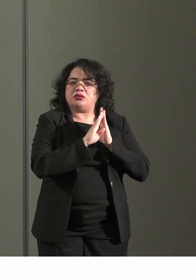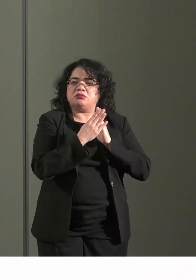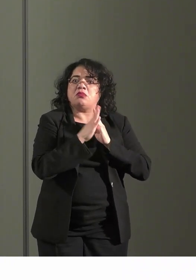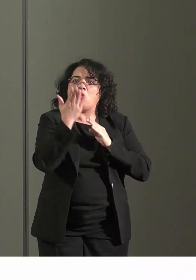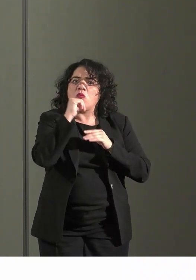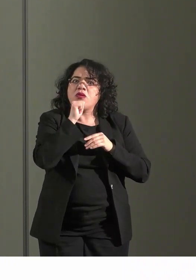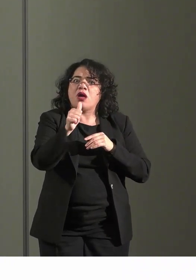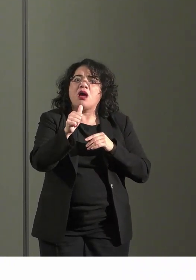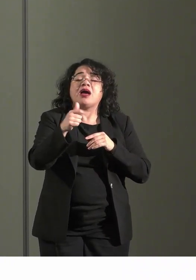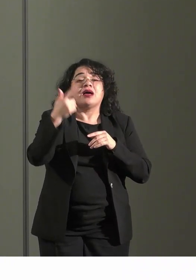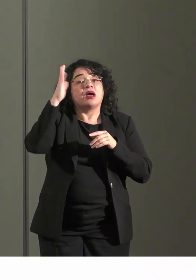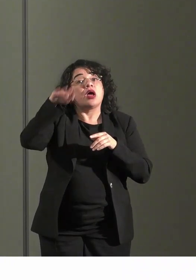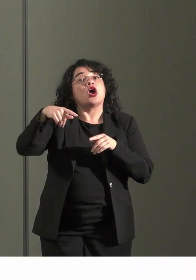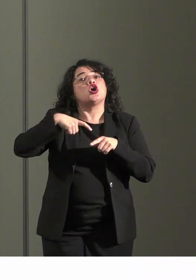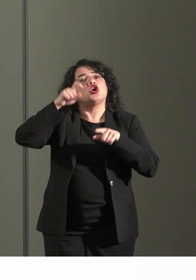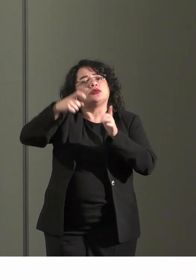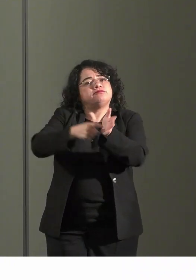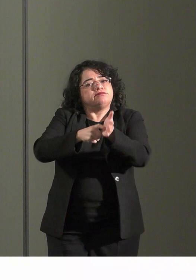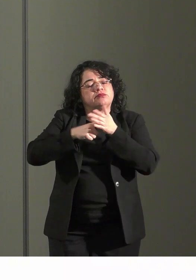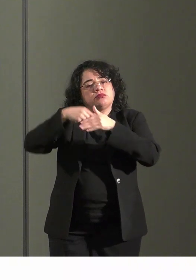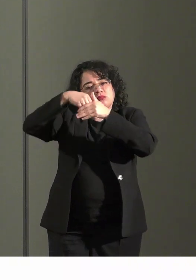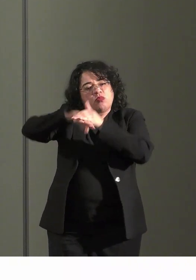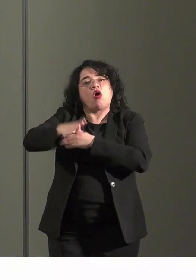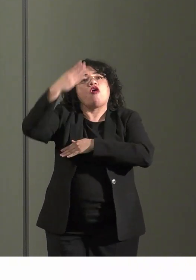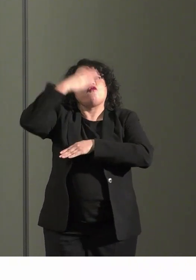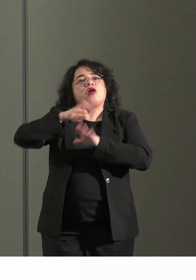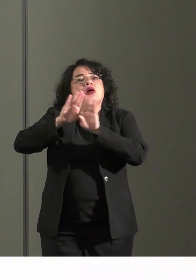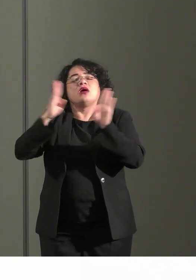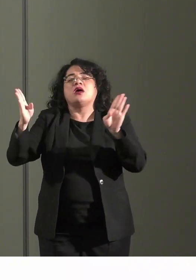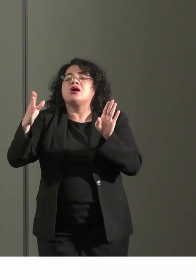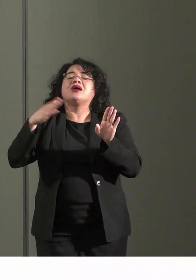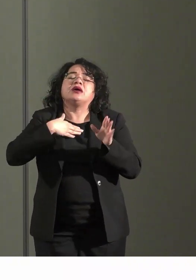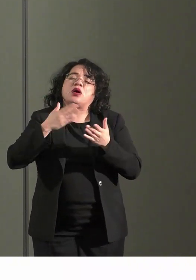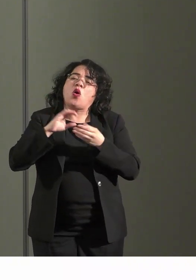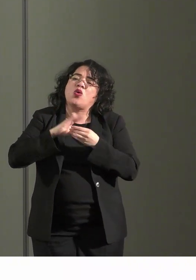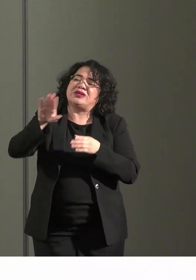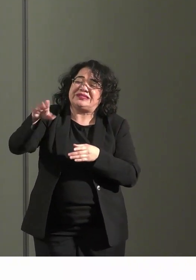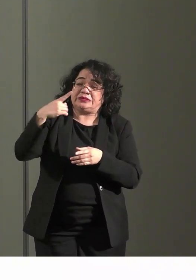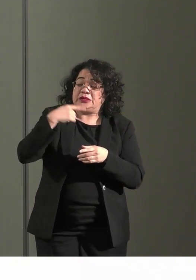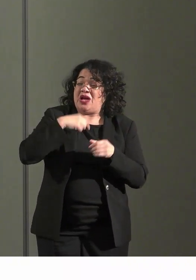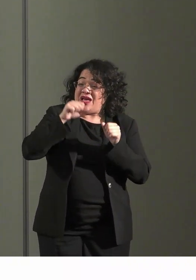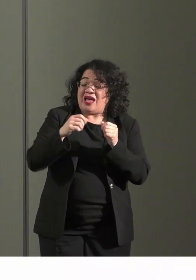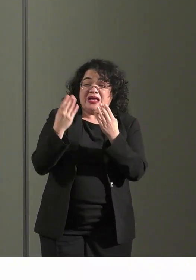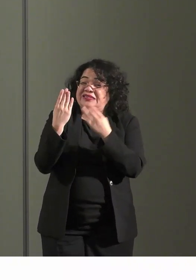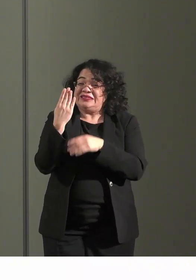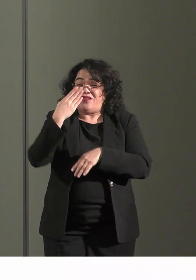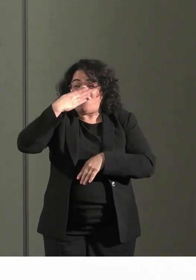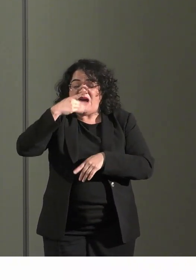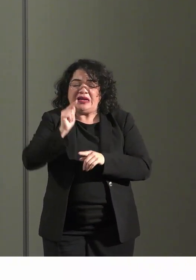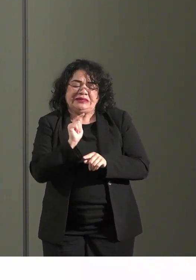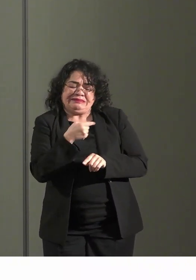walk through the front door the owners come back and say you come to the side. Without hardship